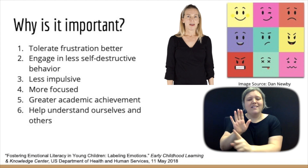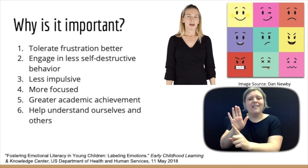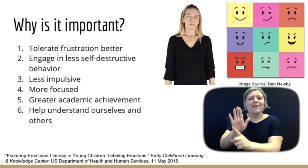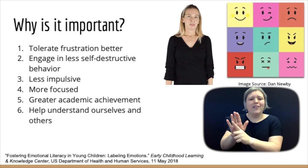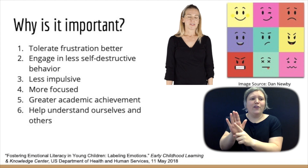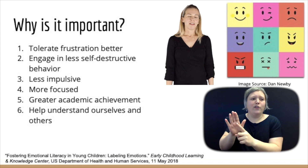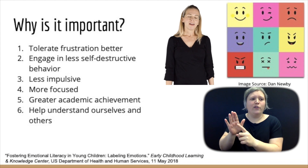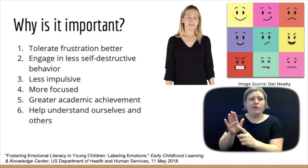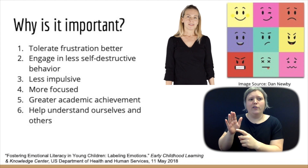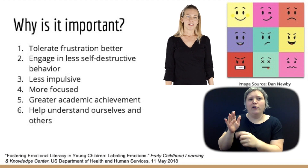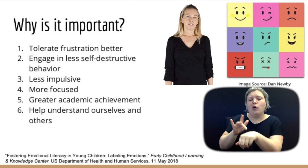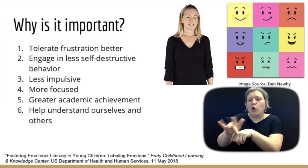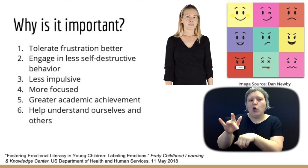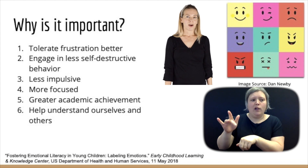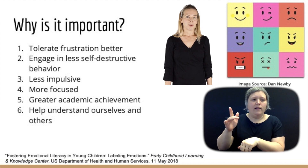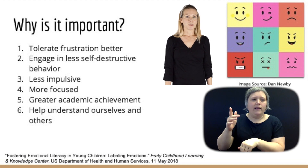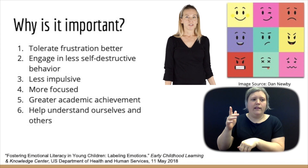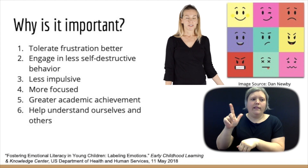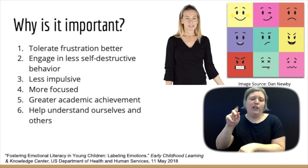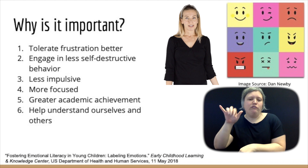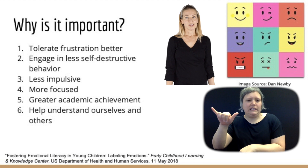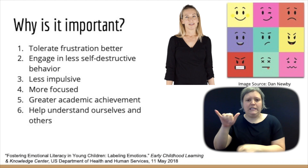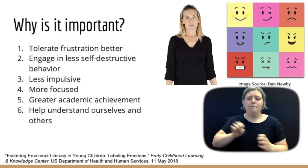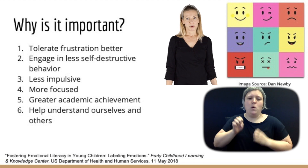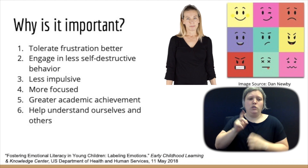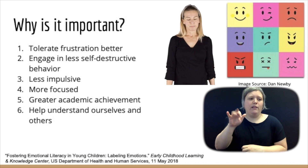But there's a long list of reasons why emotional literacy is important.